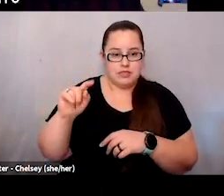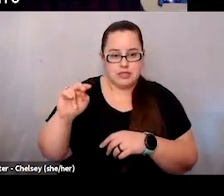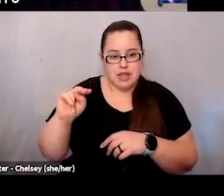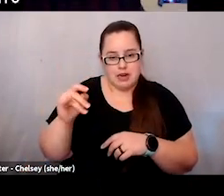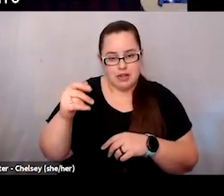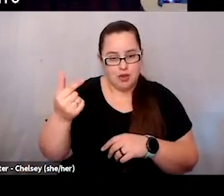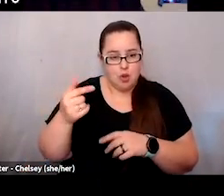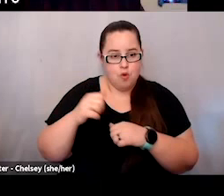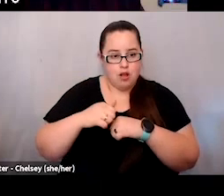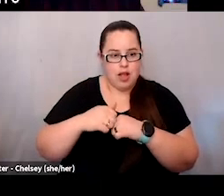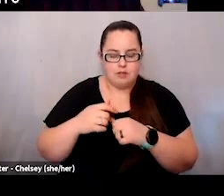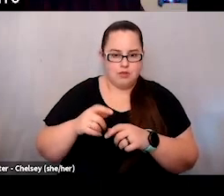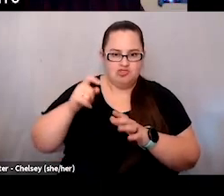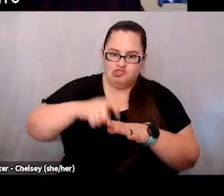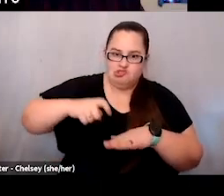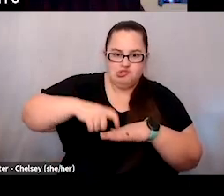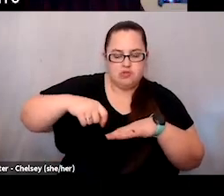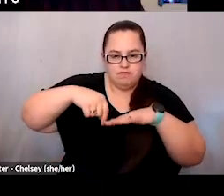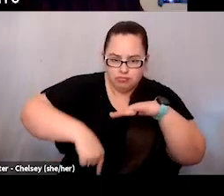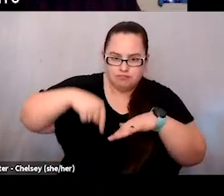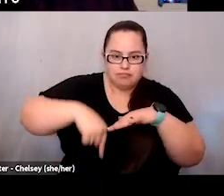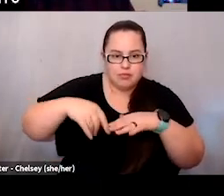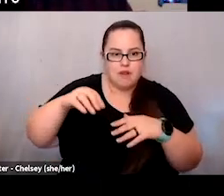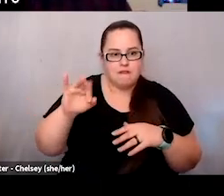Video: And a half hour drive north of Standing Rock has been heavily frack over the